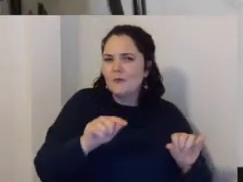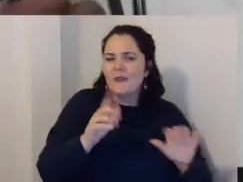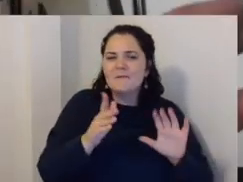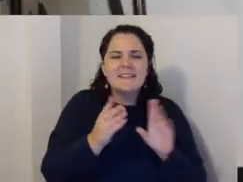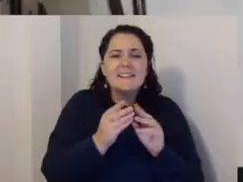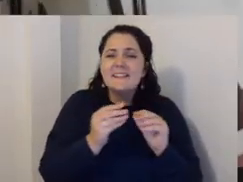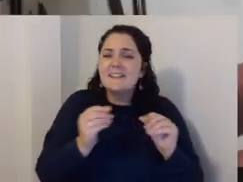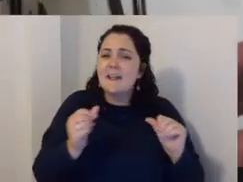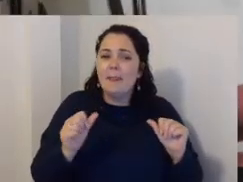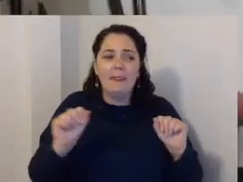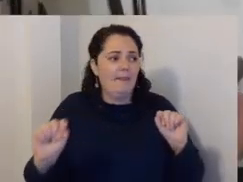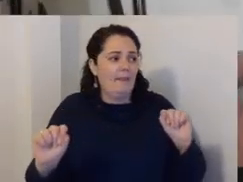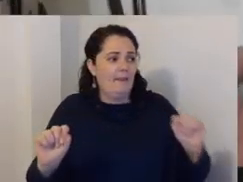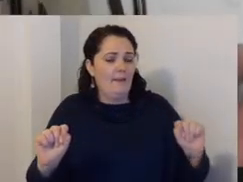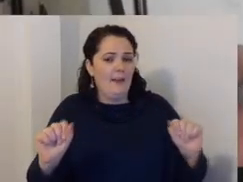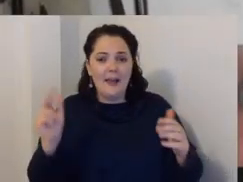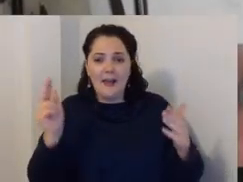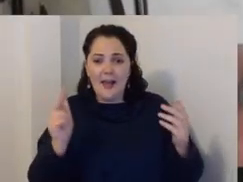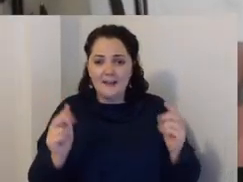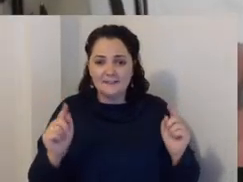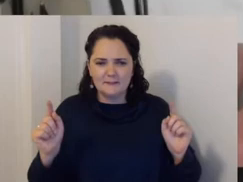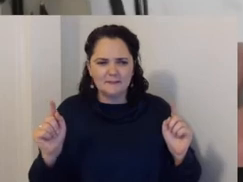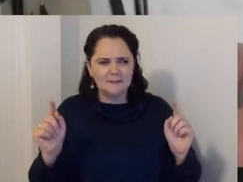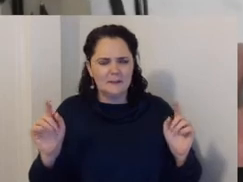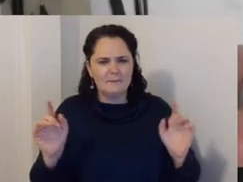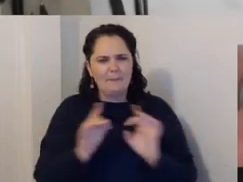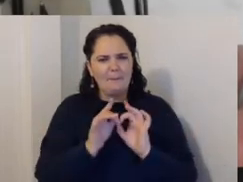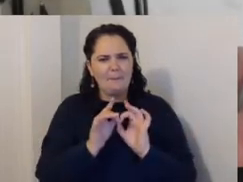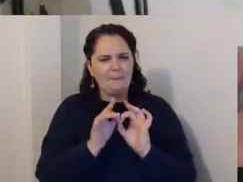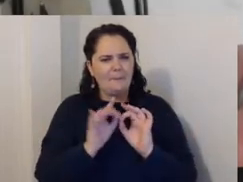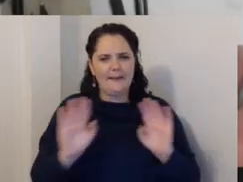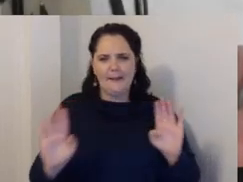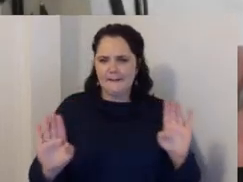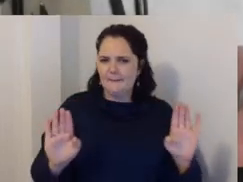that was connecting these artists and a lot of it was this high key kind of um